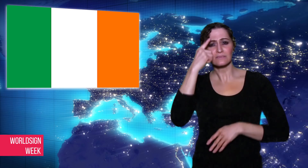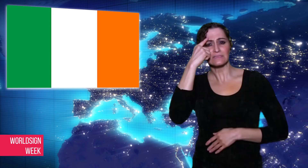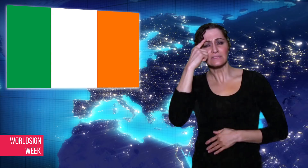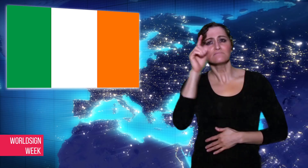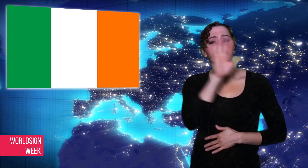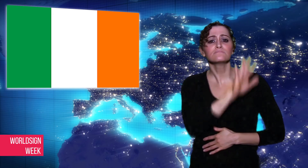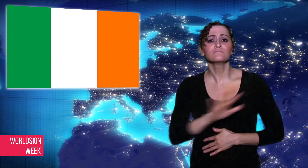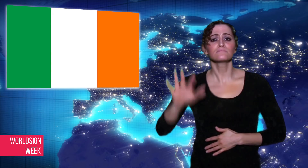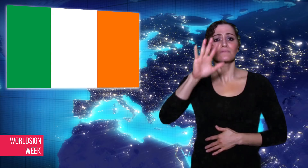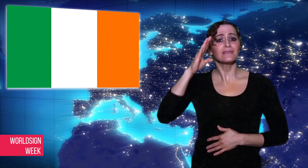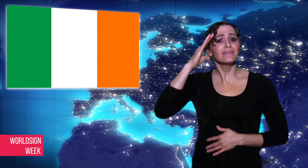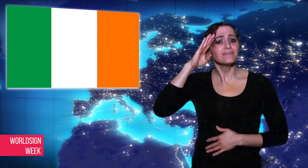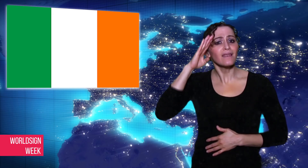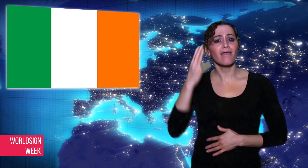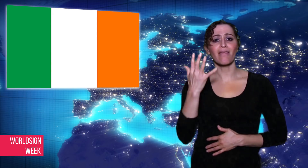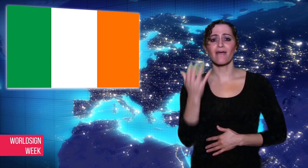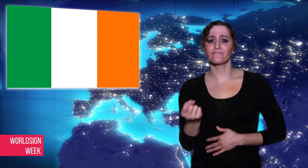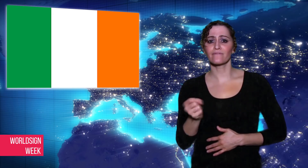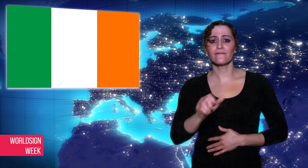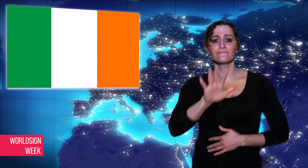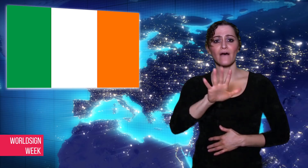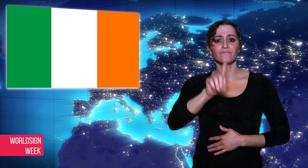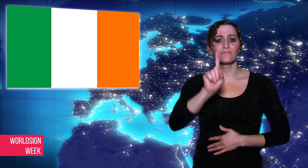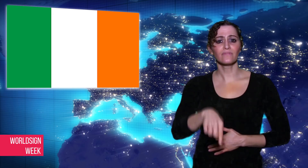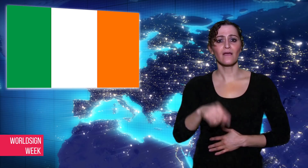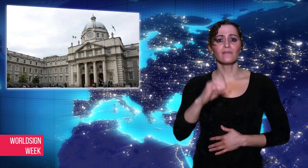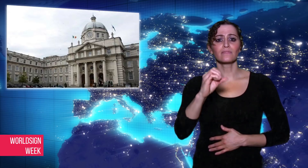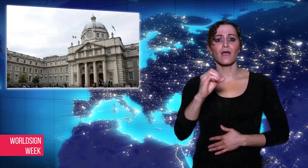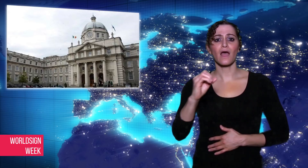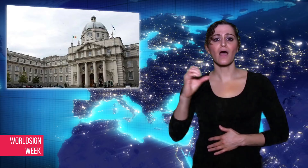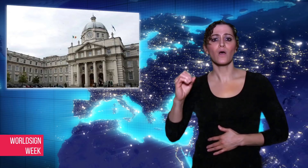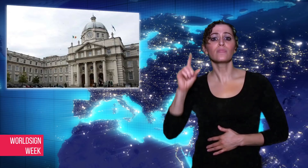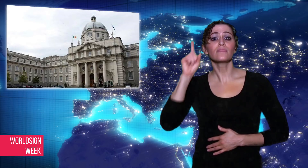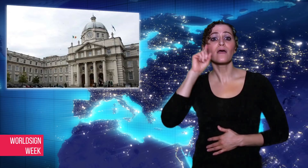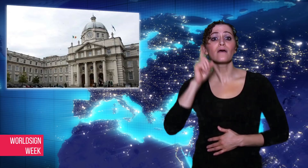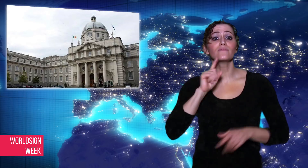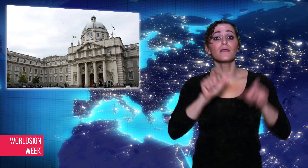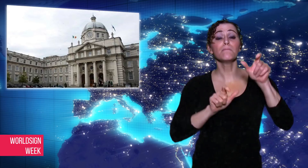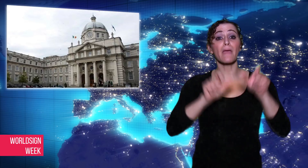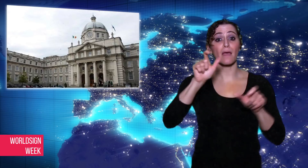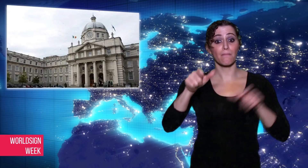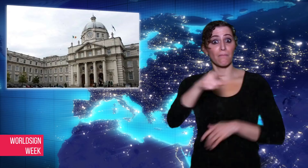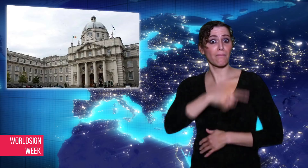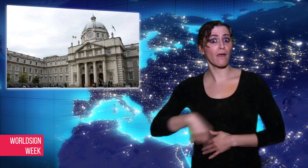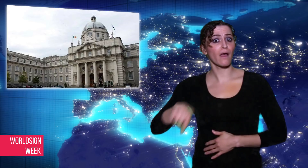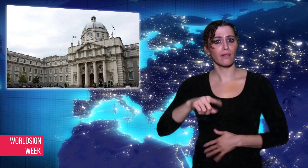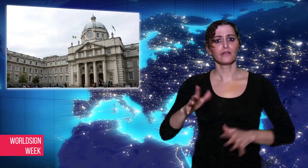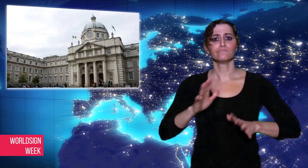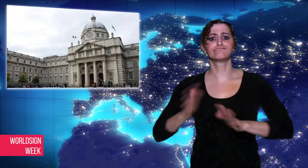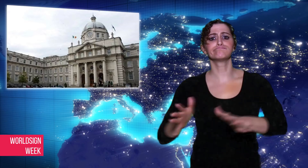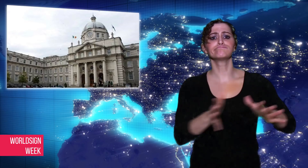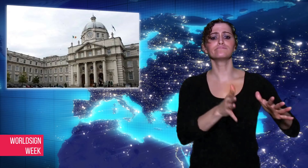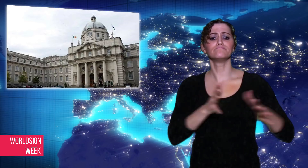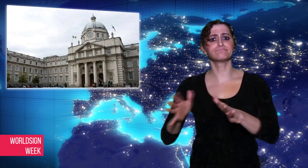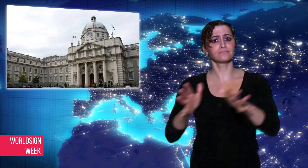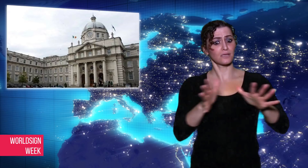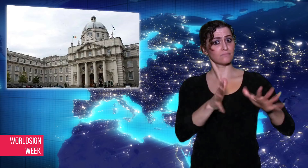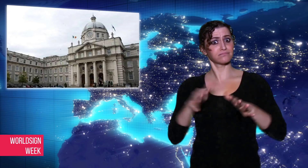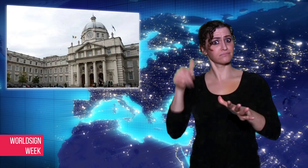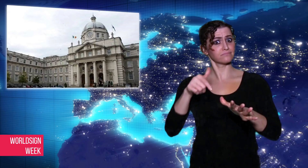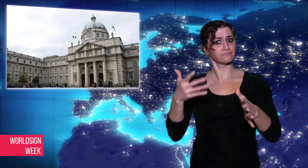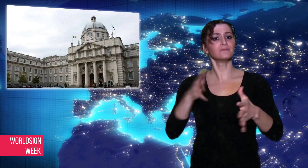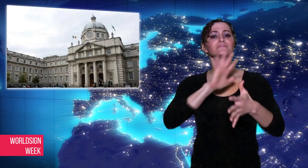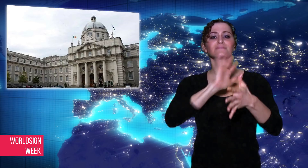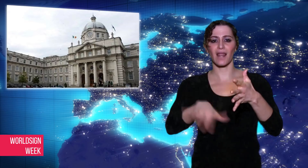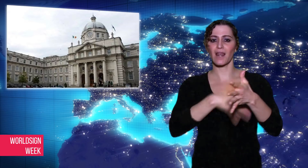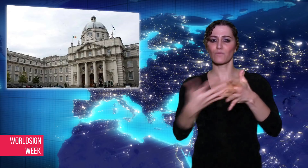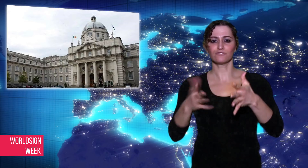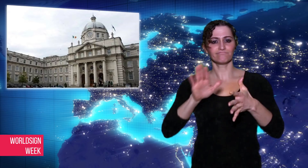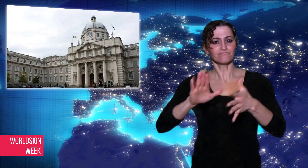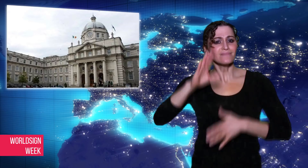Altogether an estimated 40,000 people -